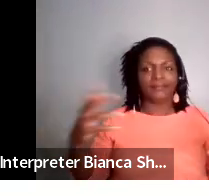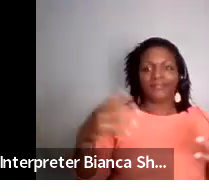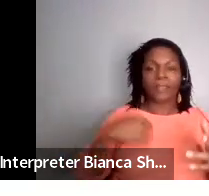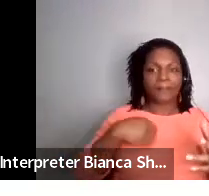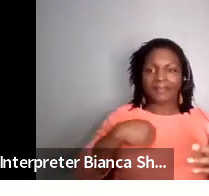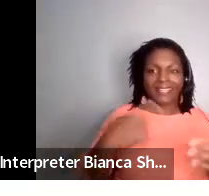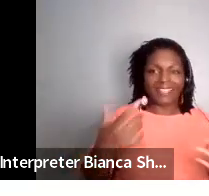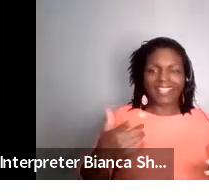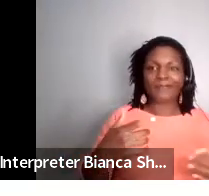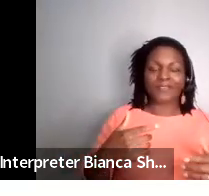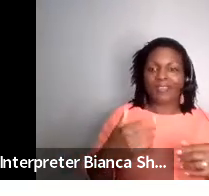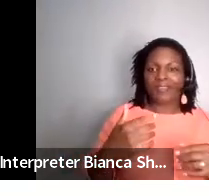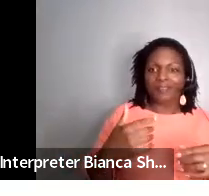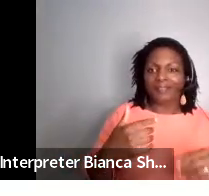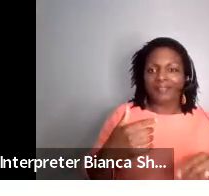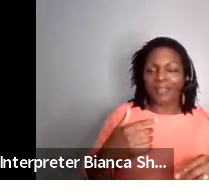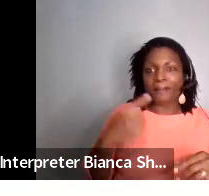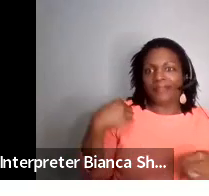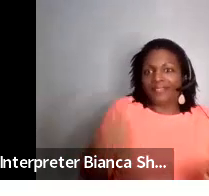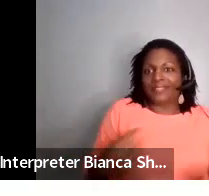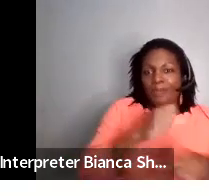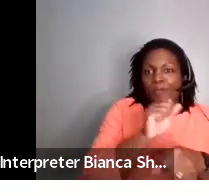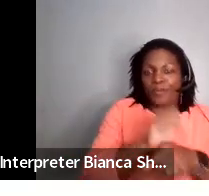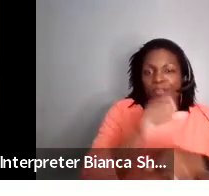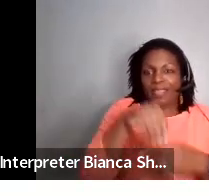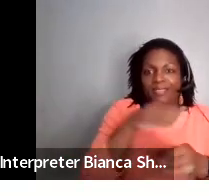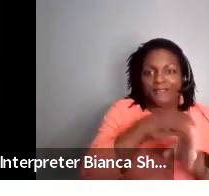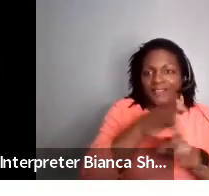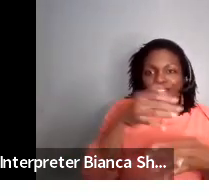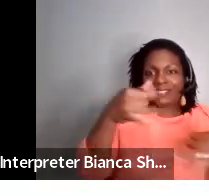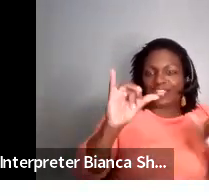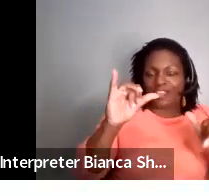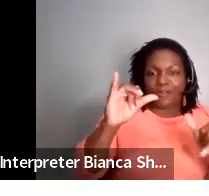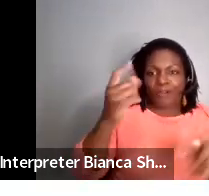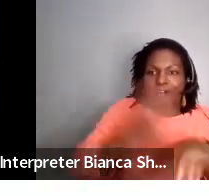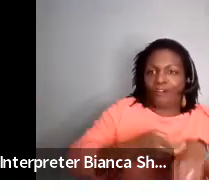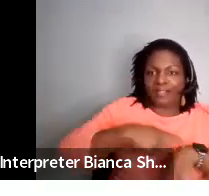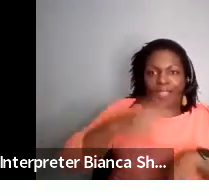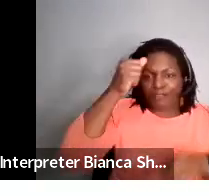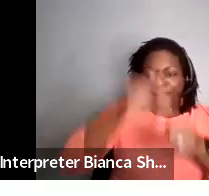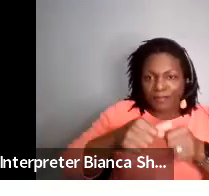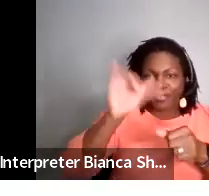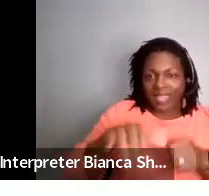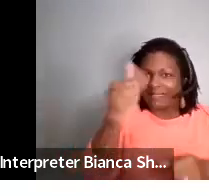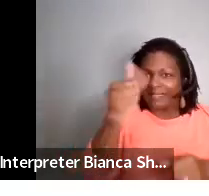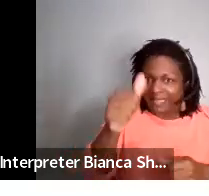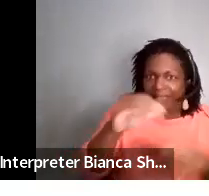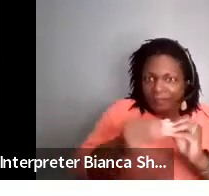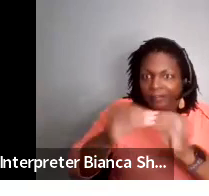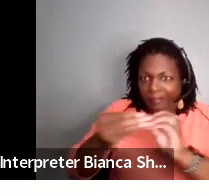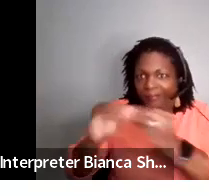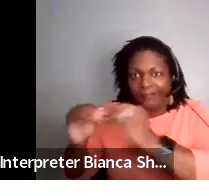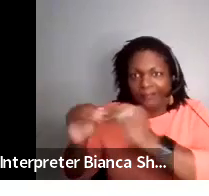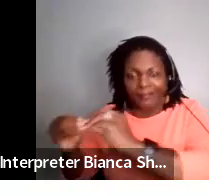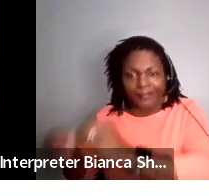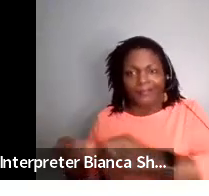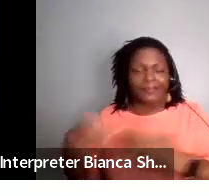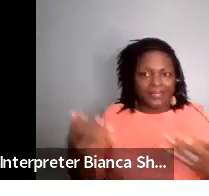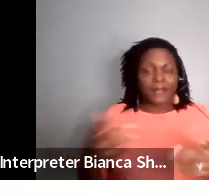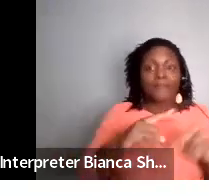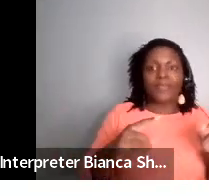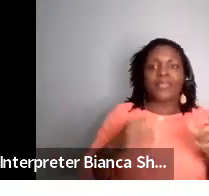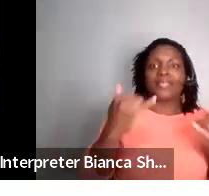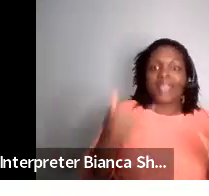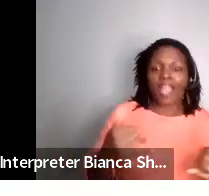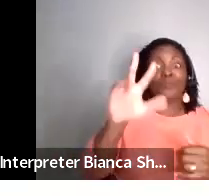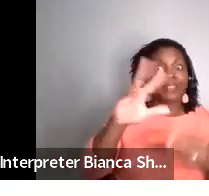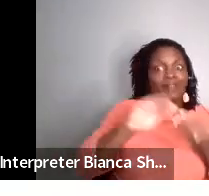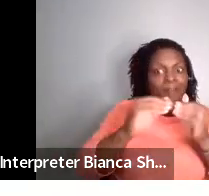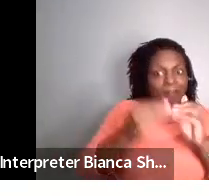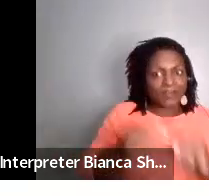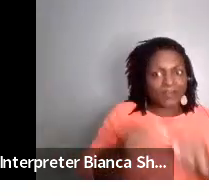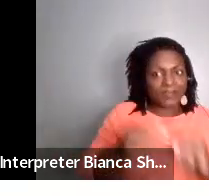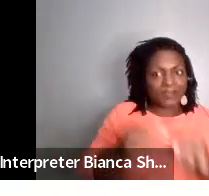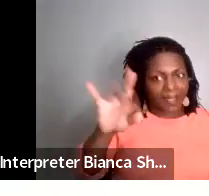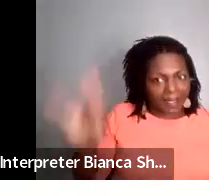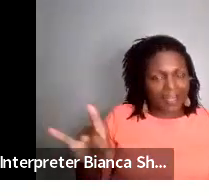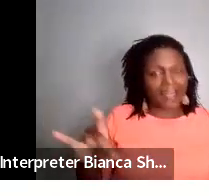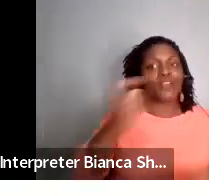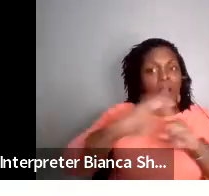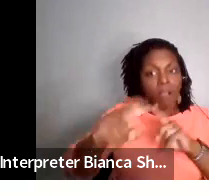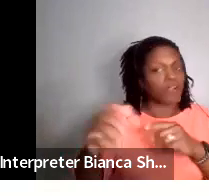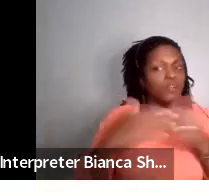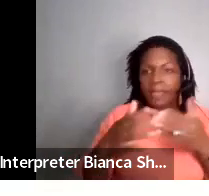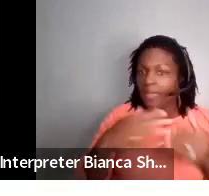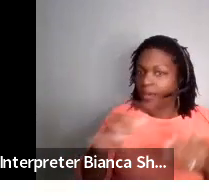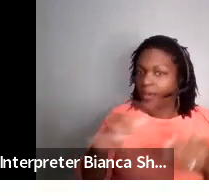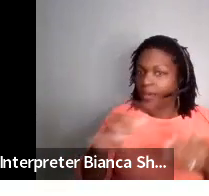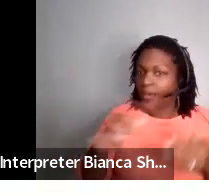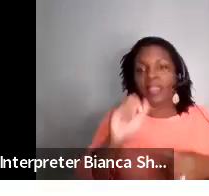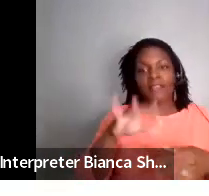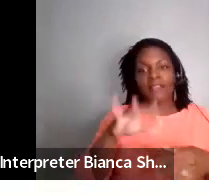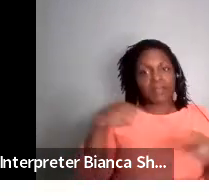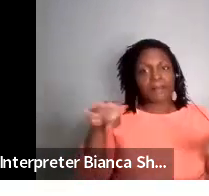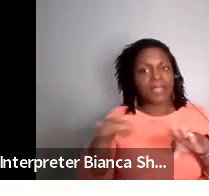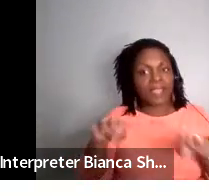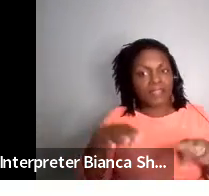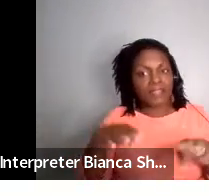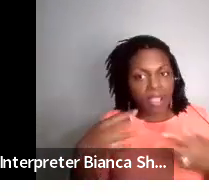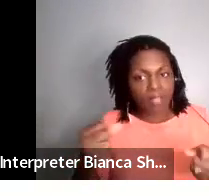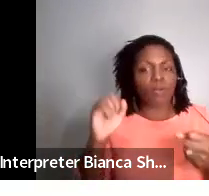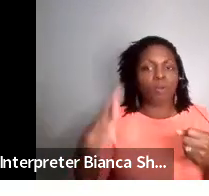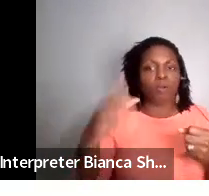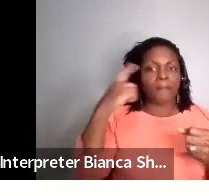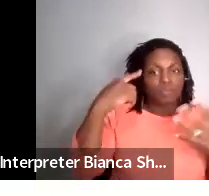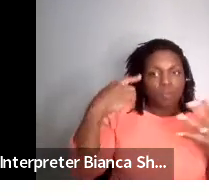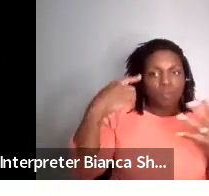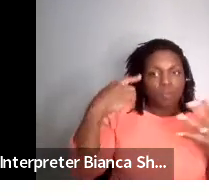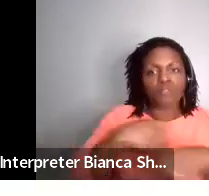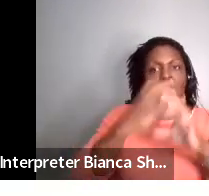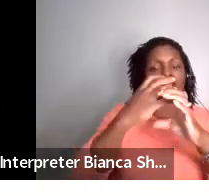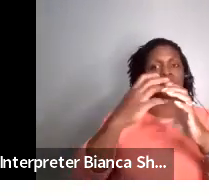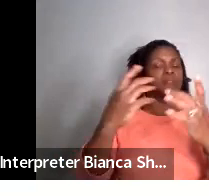It. So now that is condensed to 9, 8, 8, simple, short, easy to remember, works around the country that wherever somebody is, if they dial 9, 8, if they are in a behavioral health, a mental health crisis, they can call 9 8, 8, and be